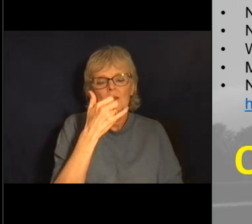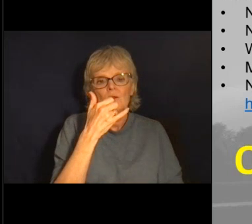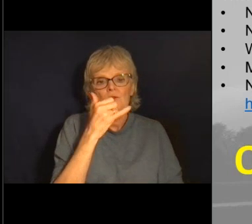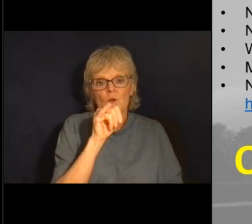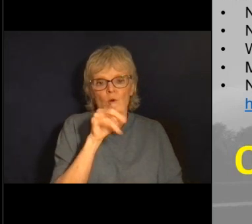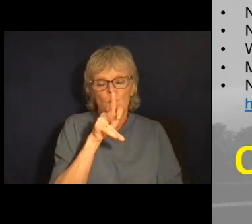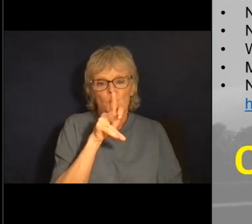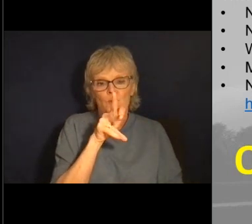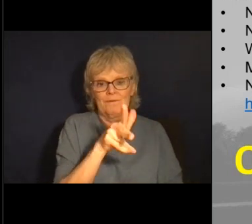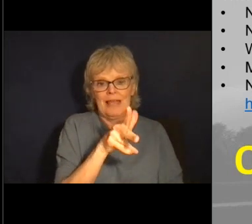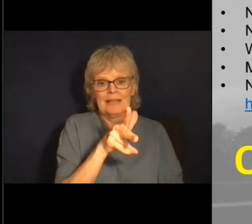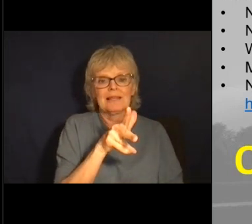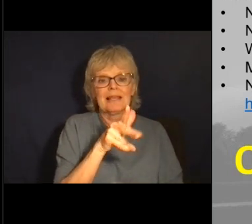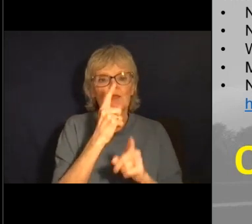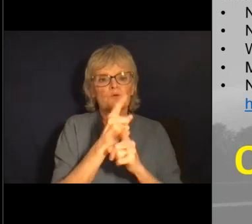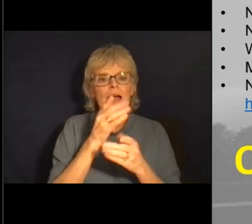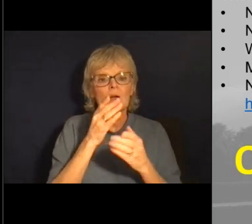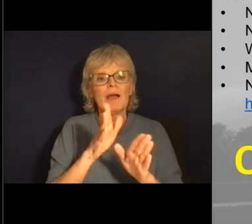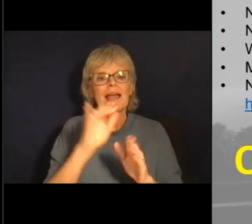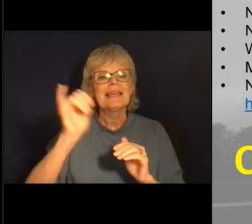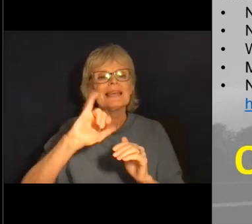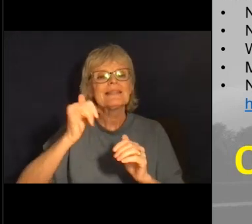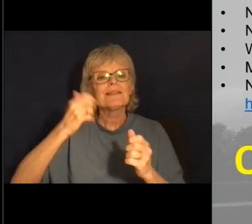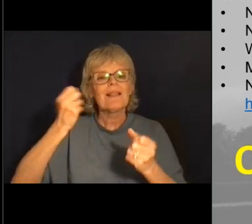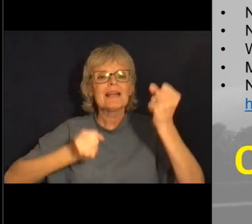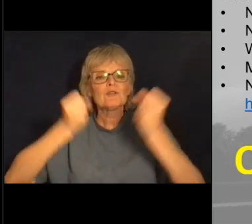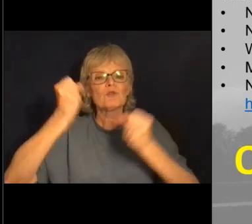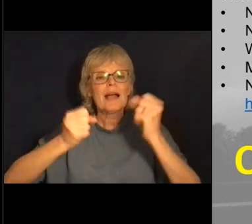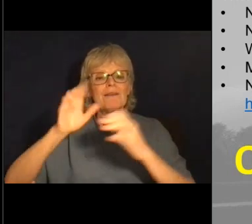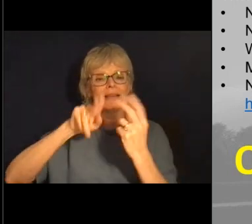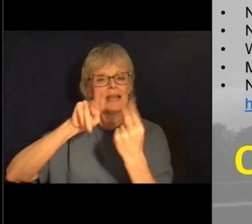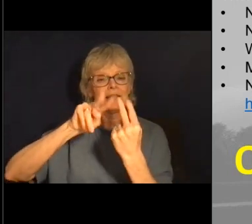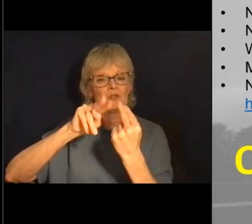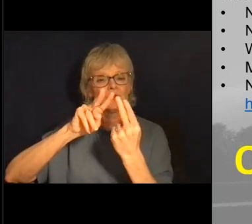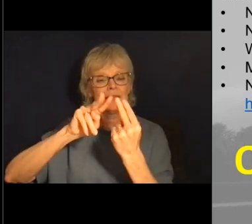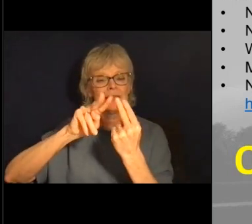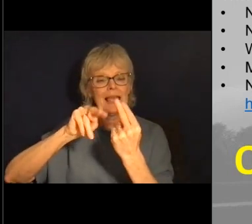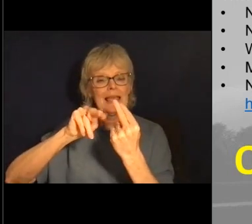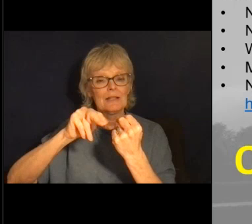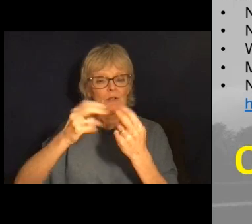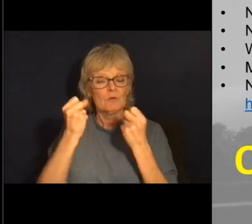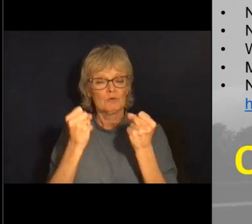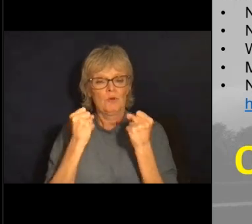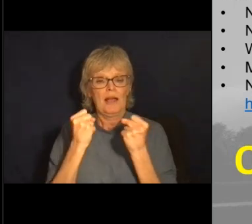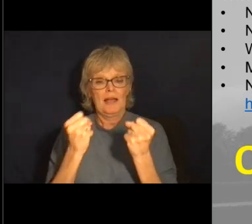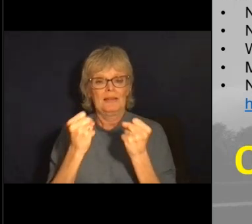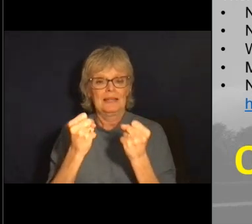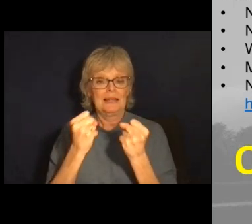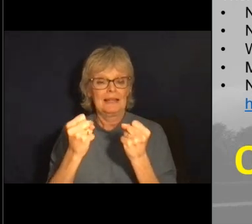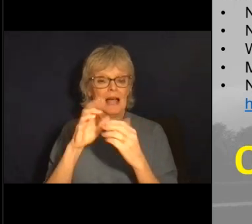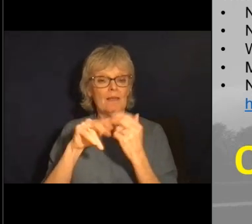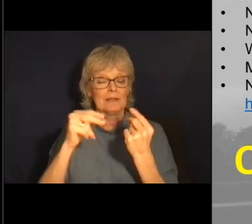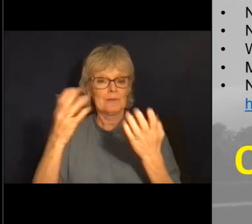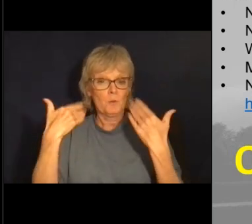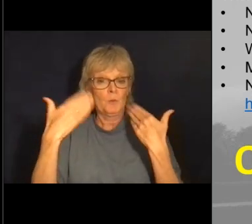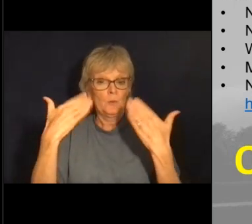And at that point, it's kind of like driving really fast down the interstate. You know, there's pretty strong winds if you're driving down the interstate at a high rate of speed.